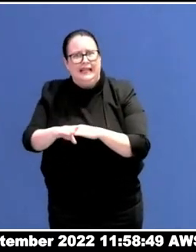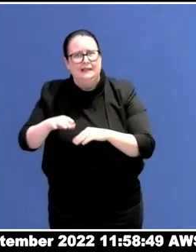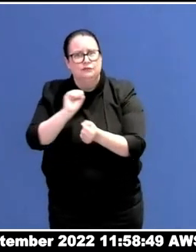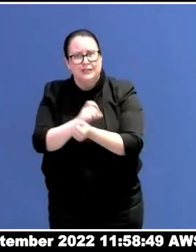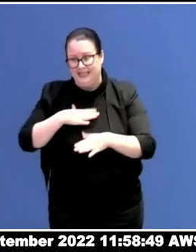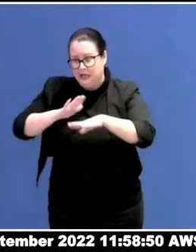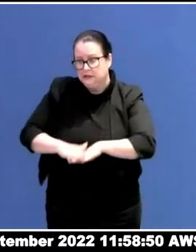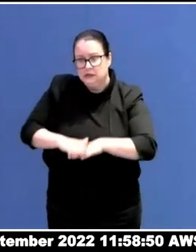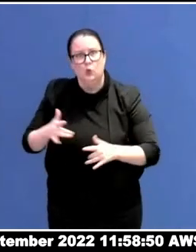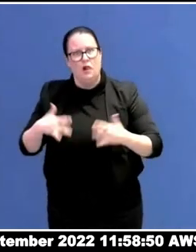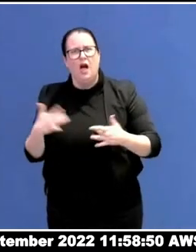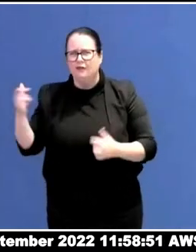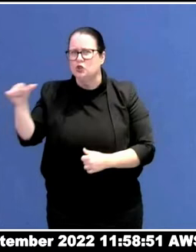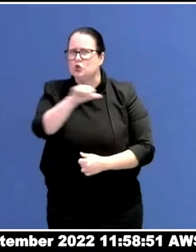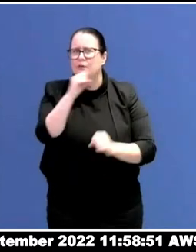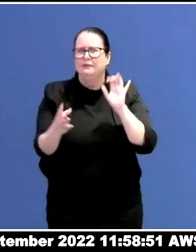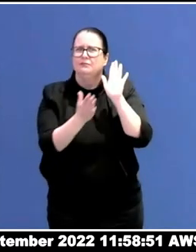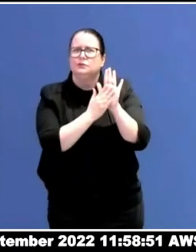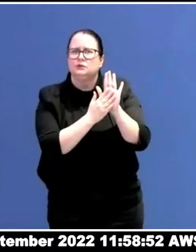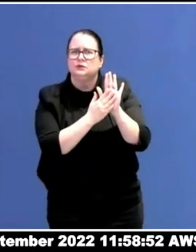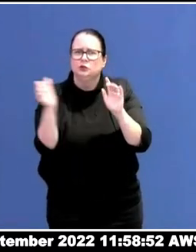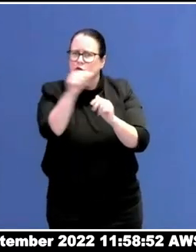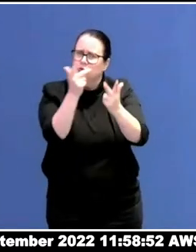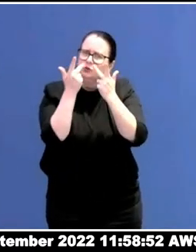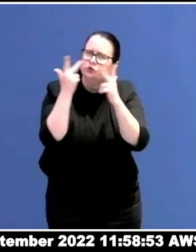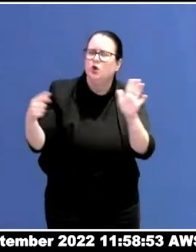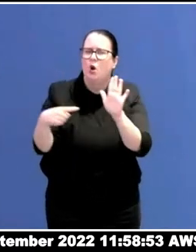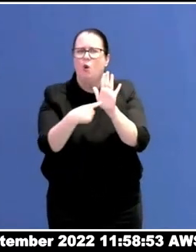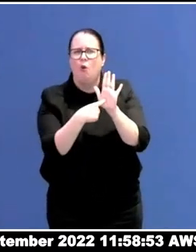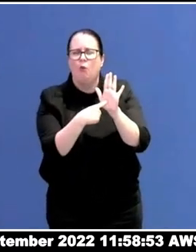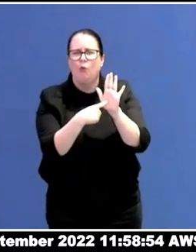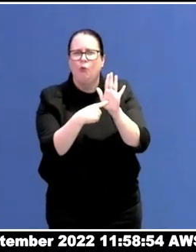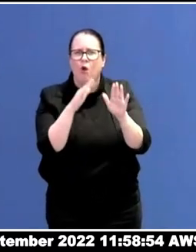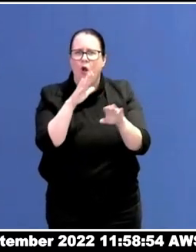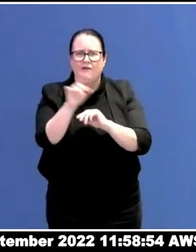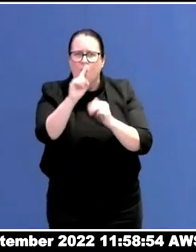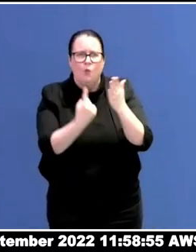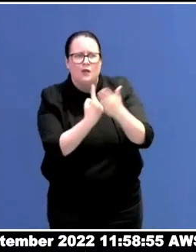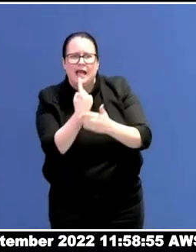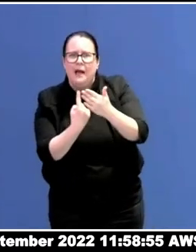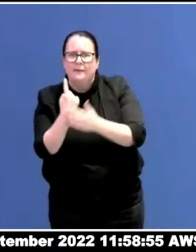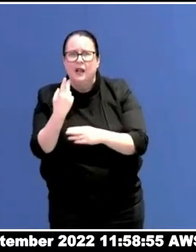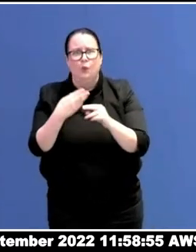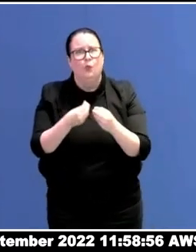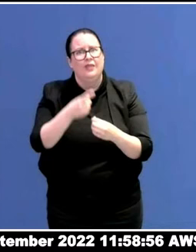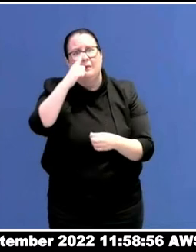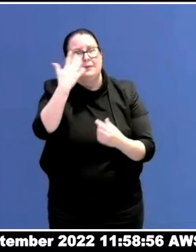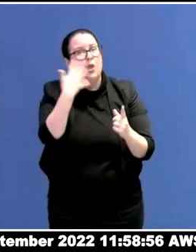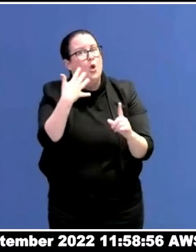make that is published on the Department of Corrective Services website as to the occurrences in terms of self-harm, the disabilities.